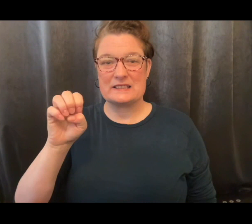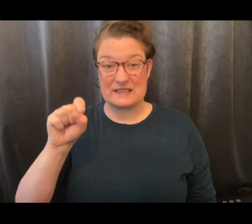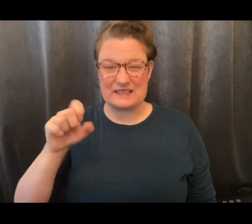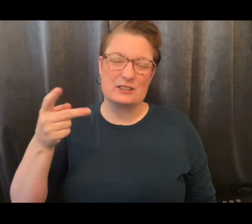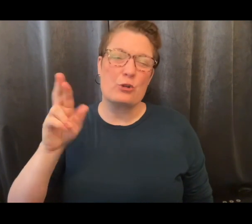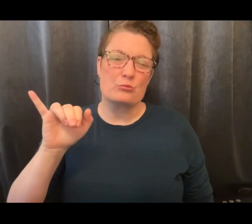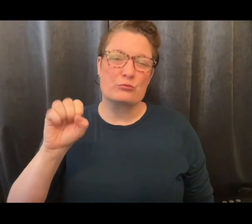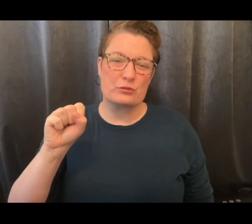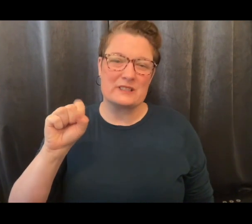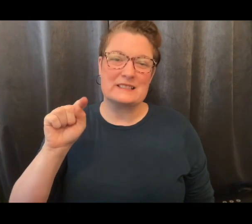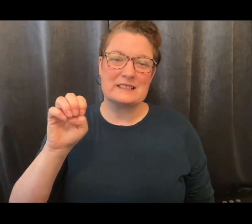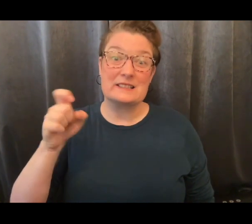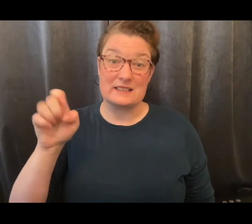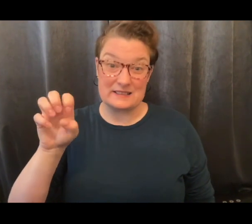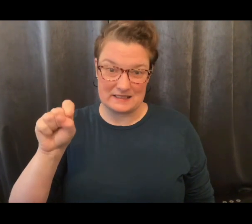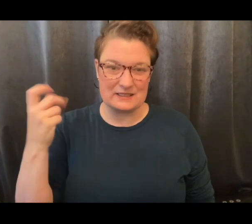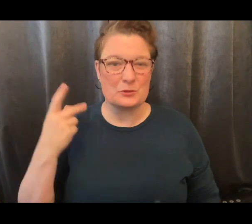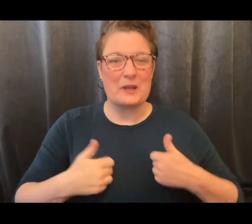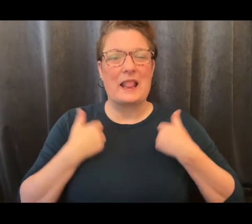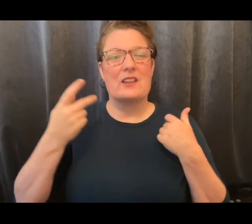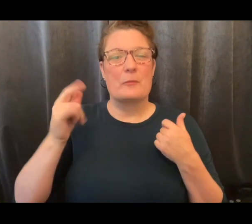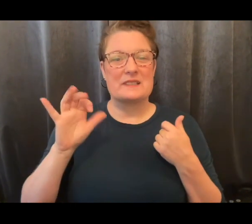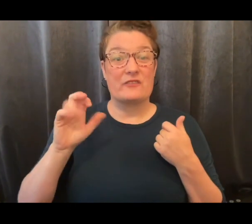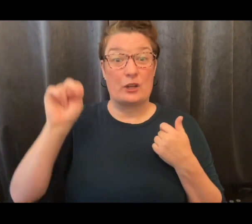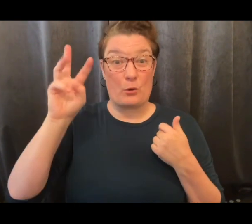We live in the Pacific Northwest, on Squaxin land, also known as